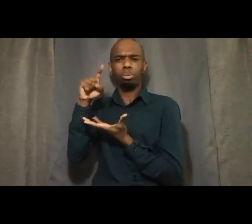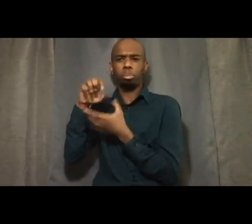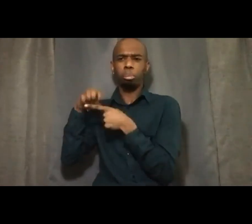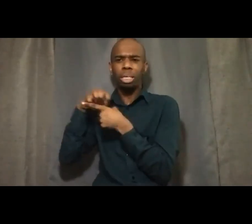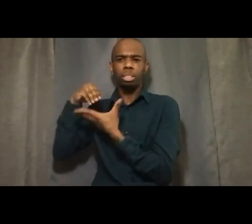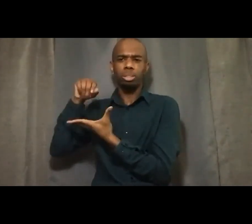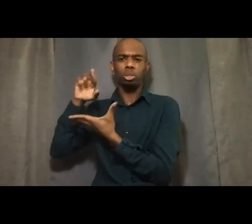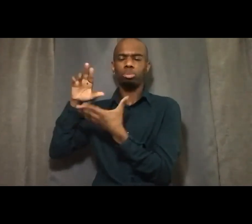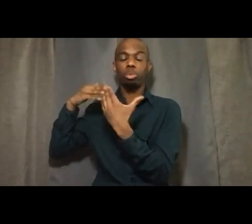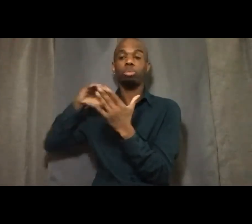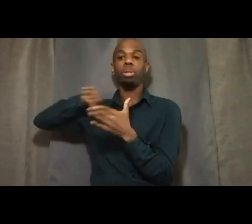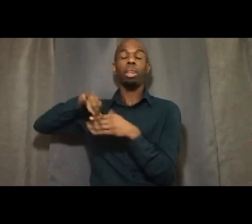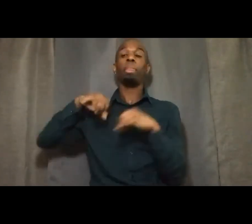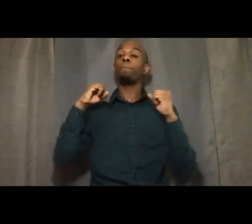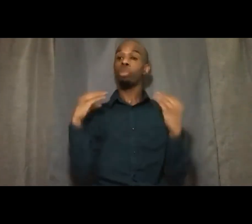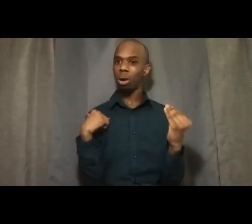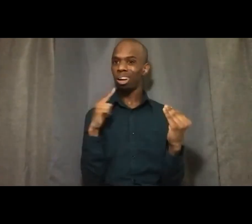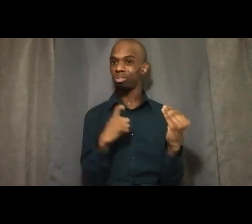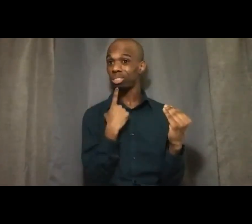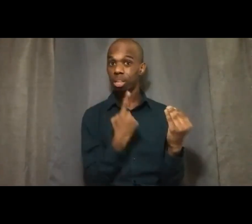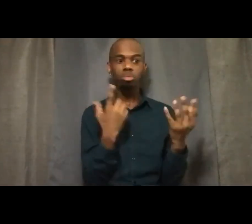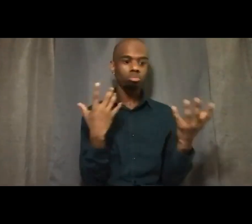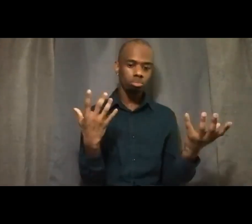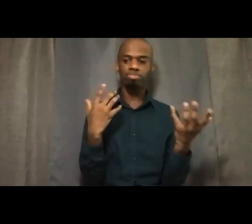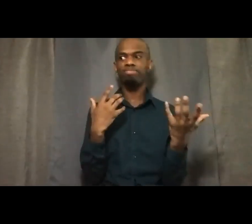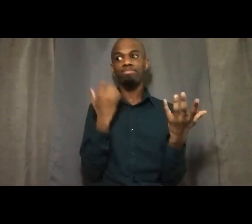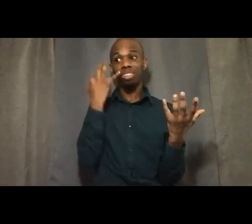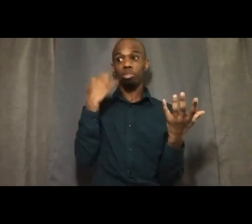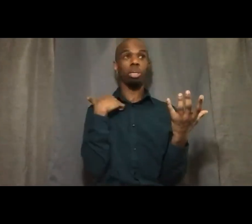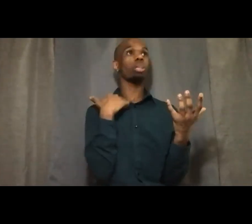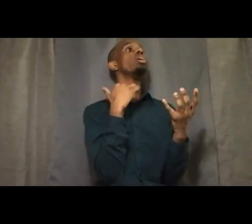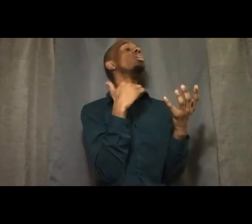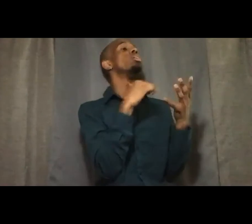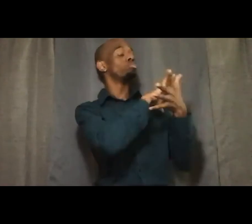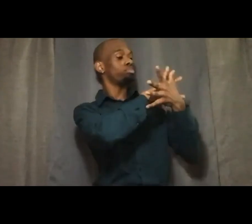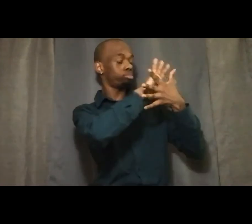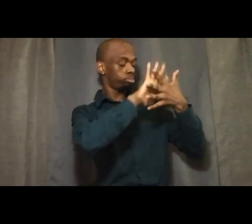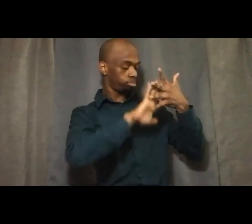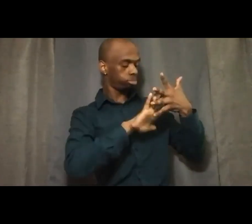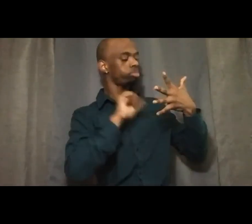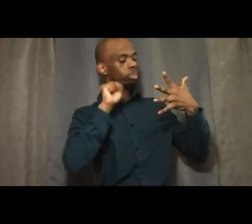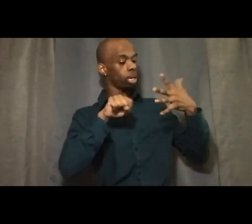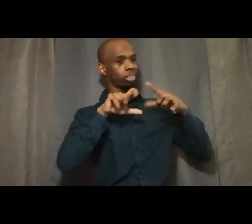in the world that we live in, for me to be able to do that. Now, if I had my vision, I would live in a community